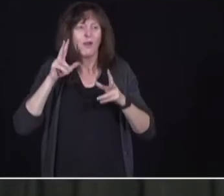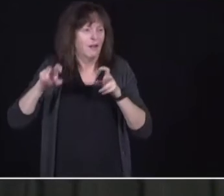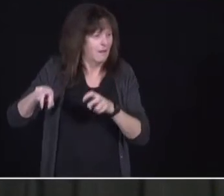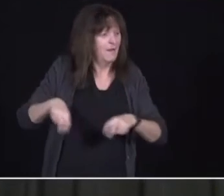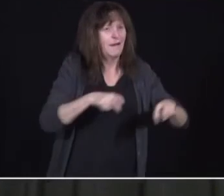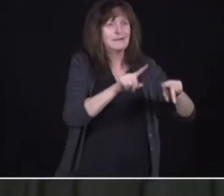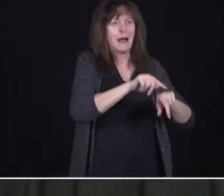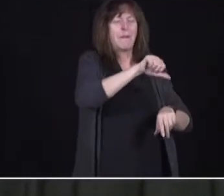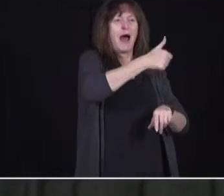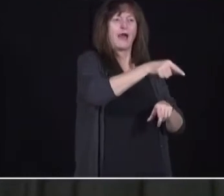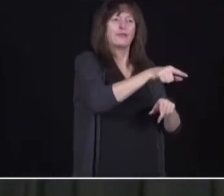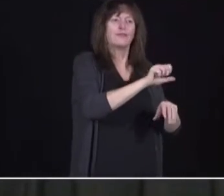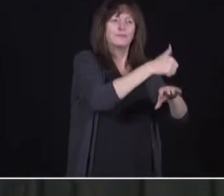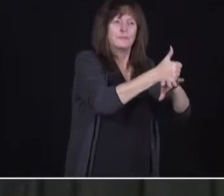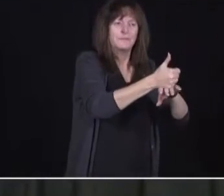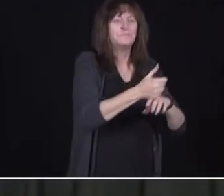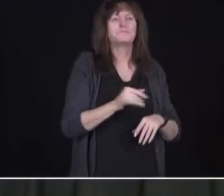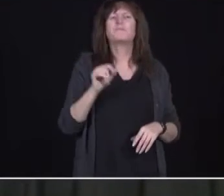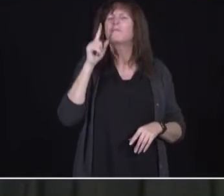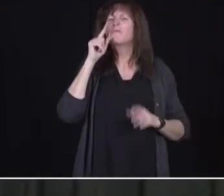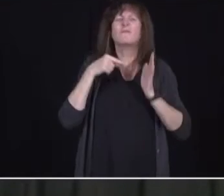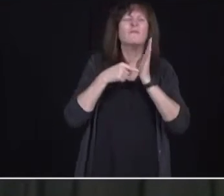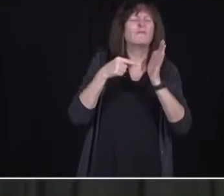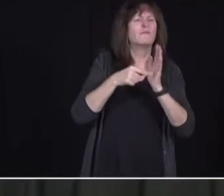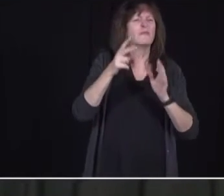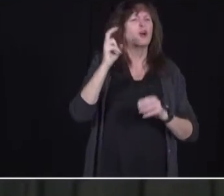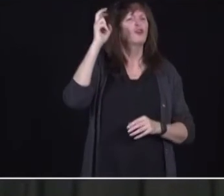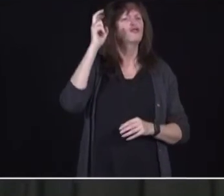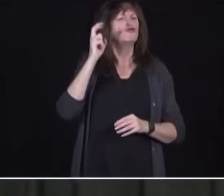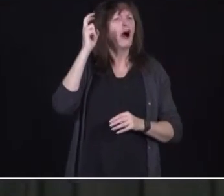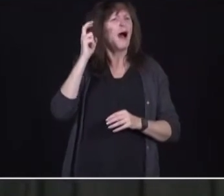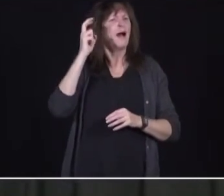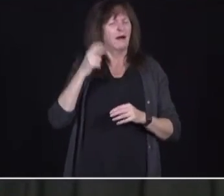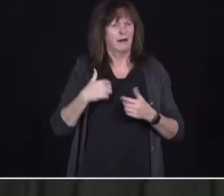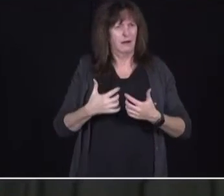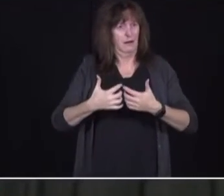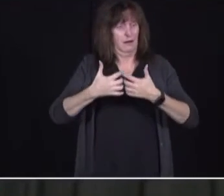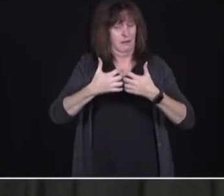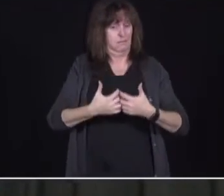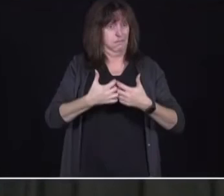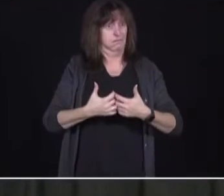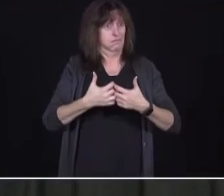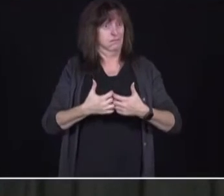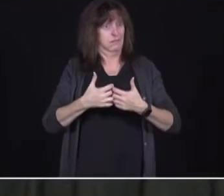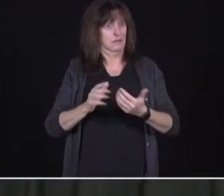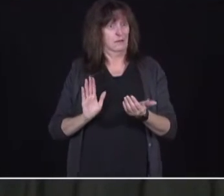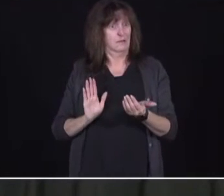compasstism we have an immense capacity. I liken it to an 18-wheelerby have started the motor. And taken our foot off brake.